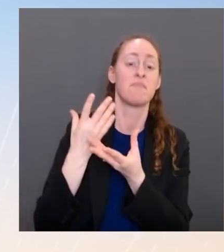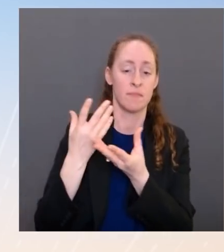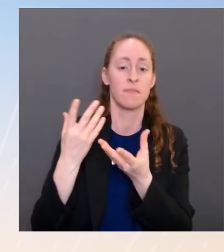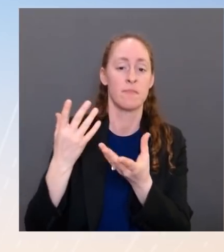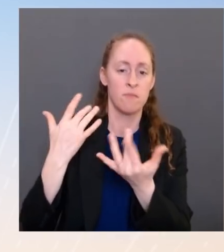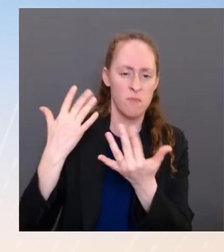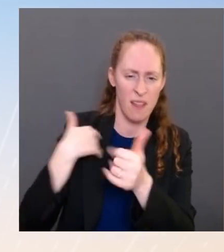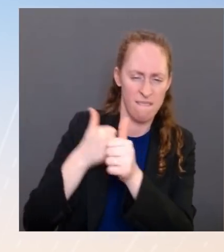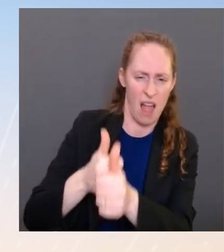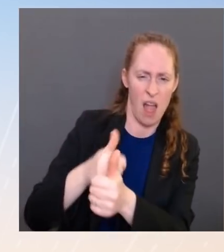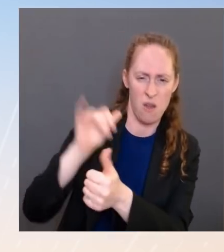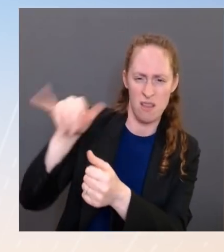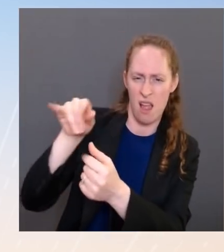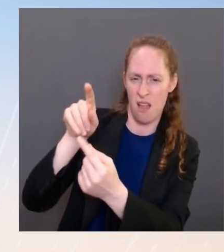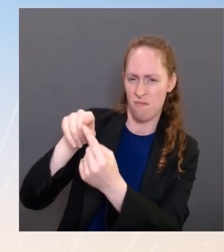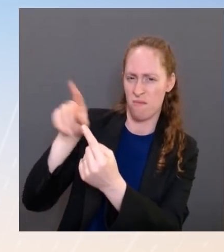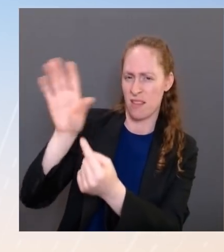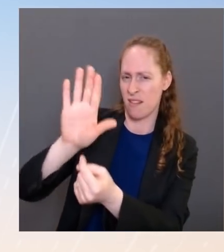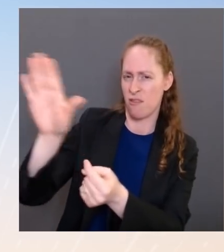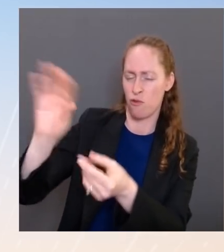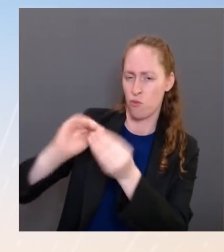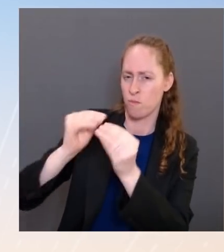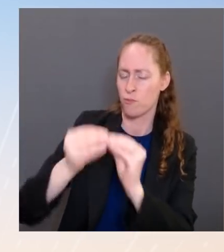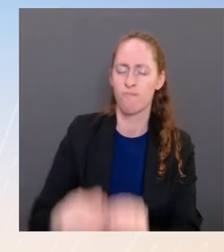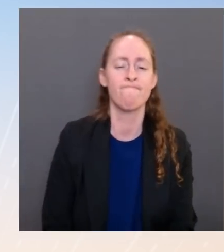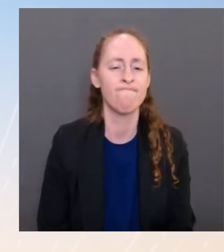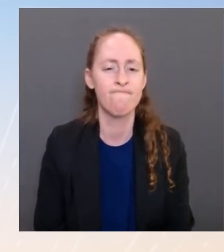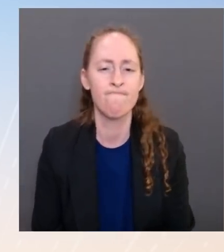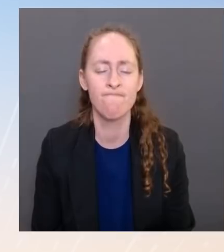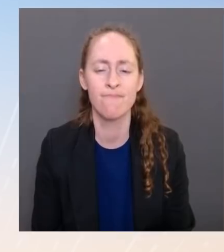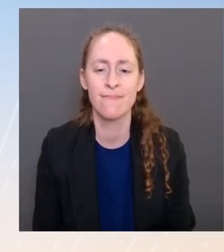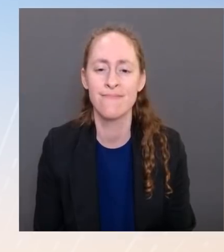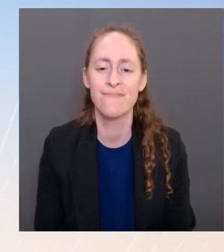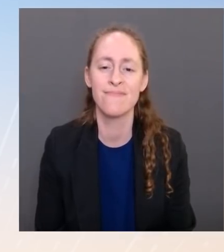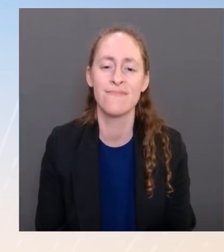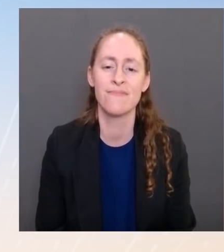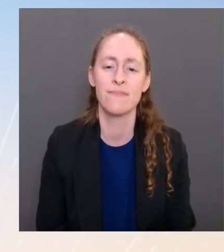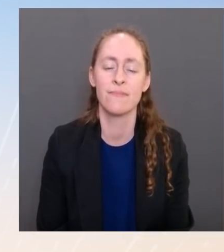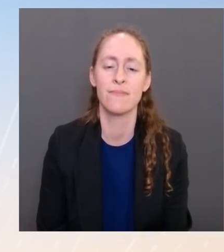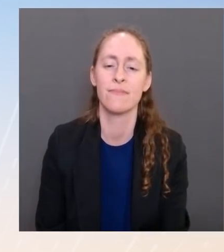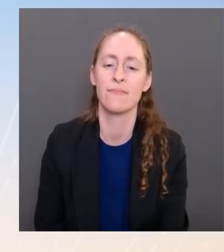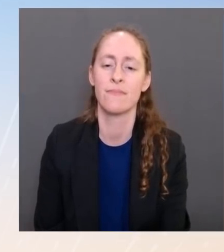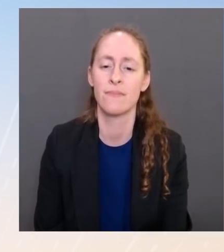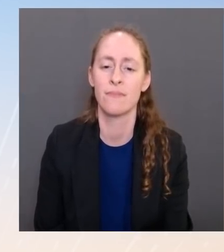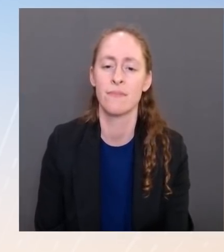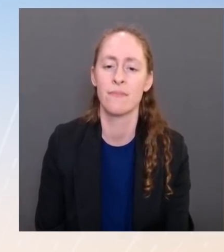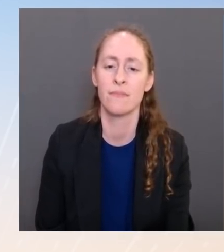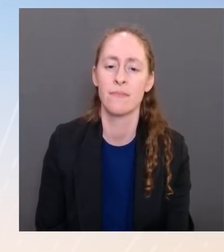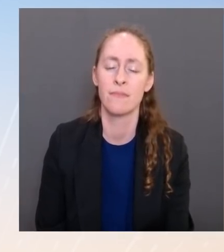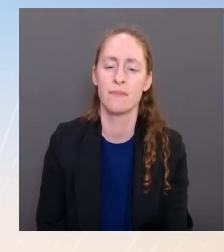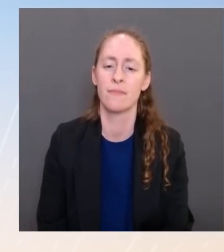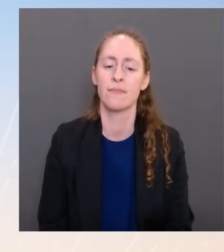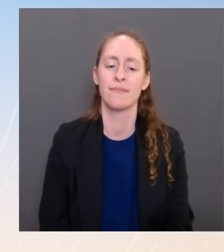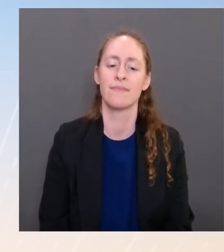President Biden asked the Federal Trade Commission to look into whether oil and gas companies were playing a role in keeping gas prices high.